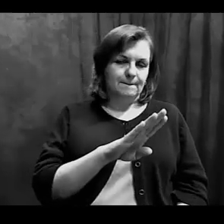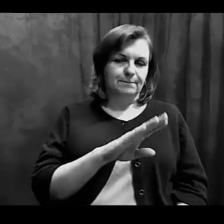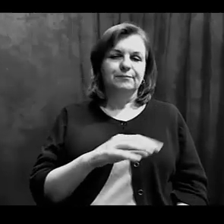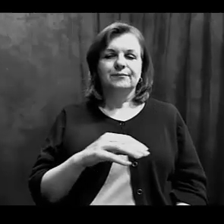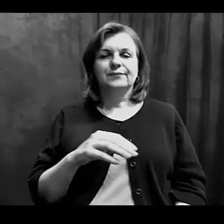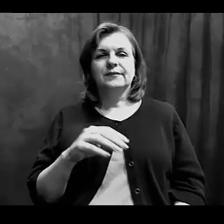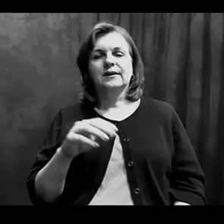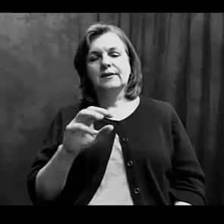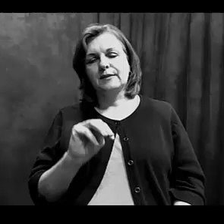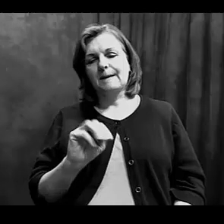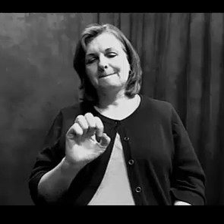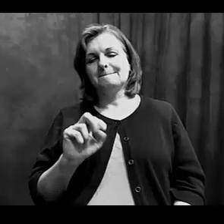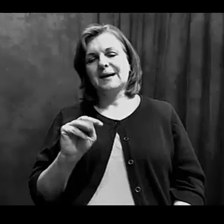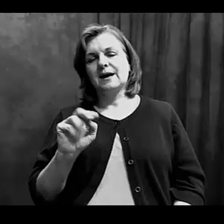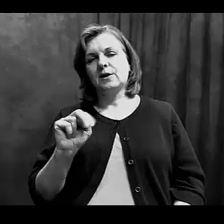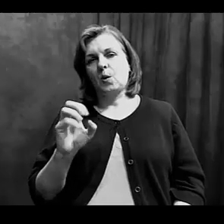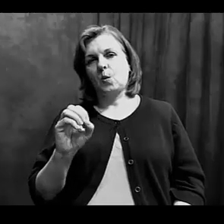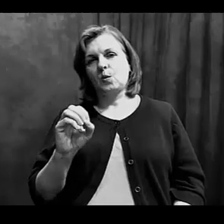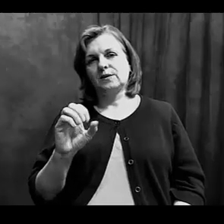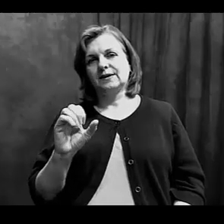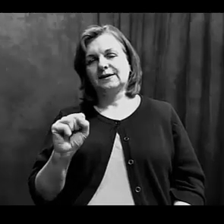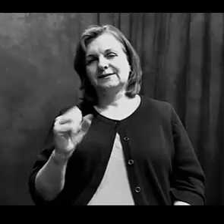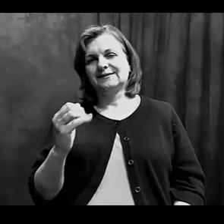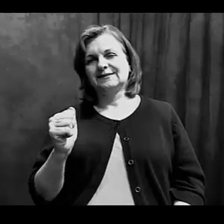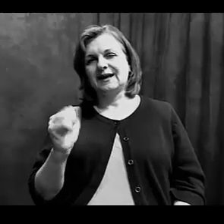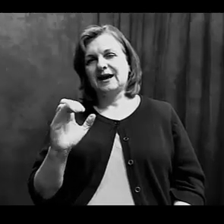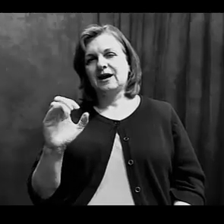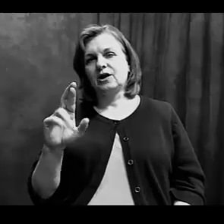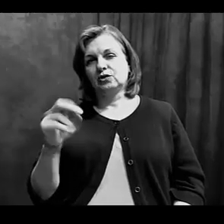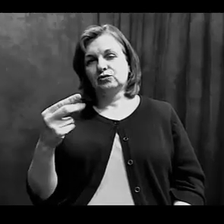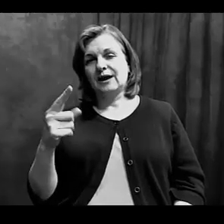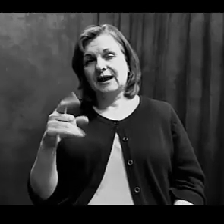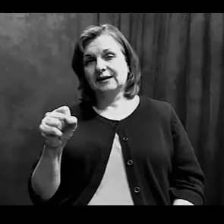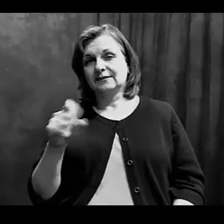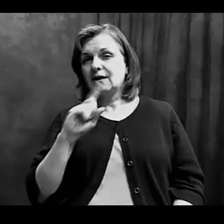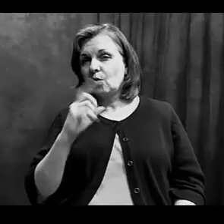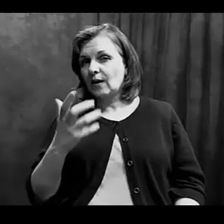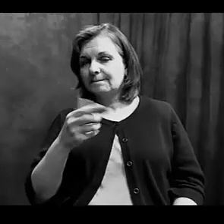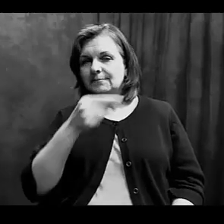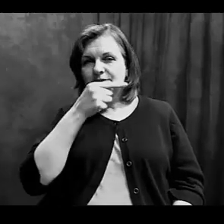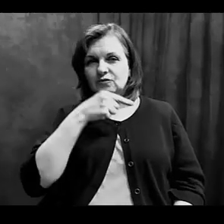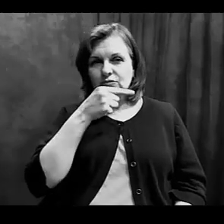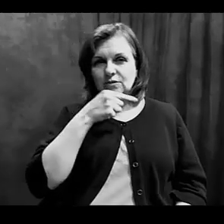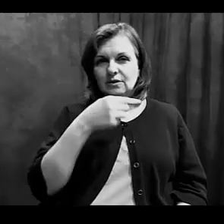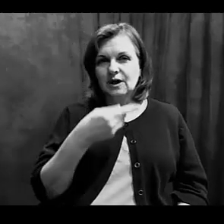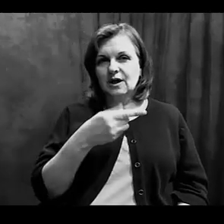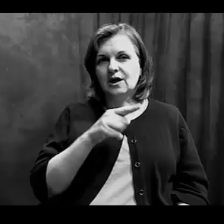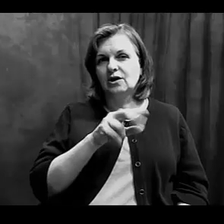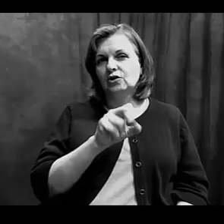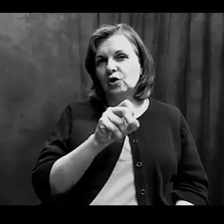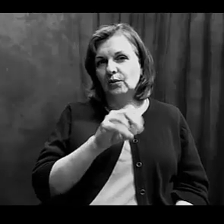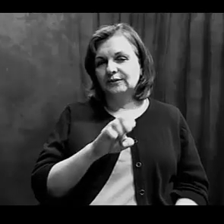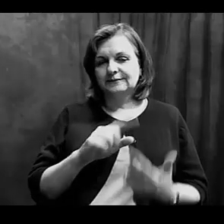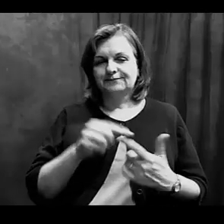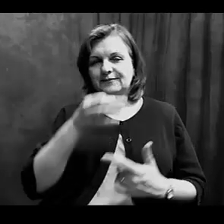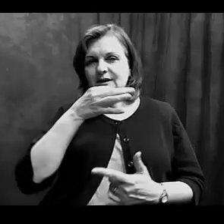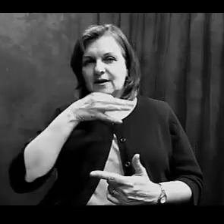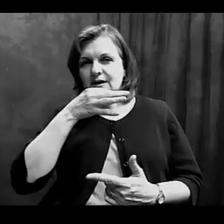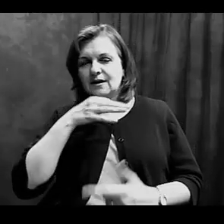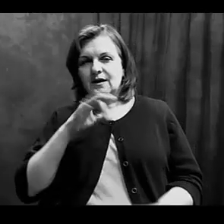carbohydrate - so the monosaccharides that we talked about were glucose and